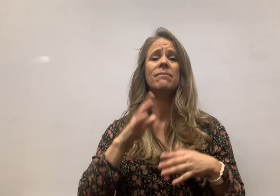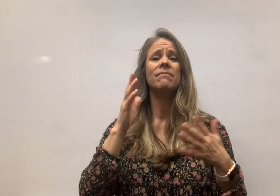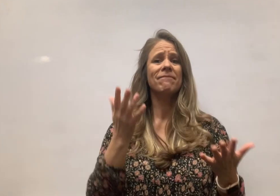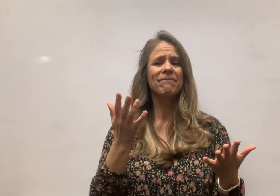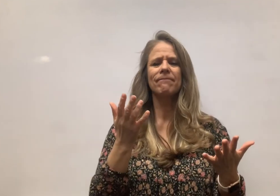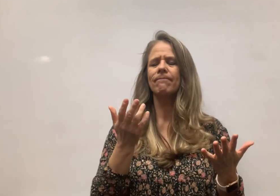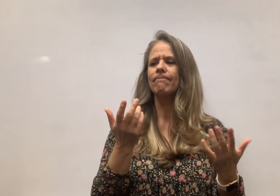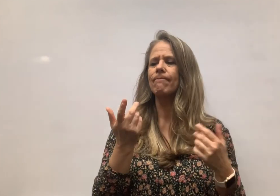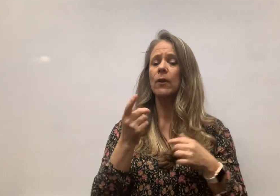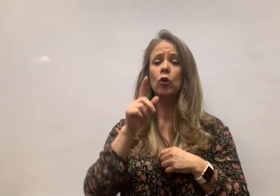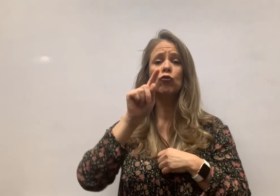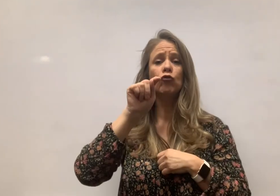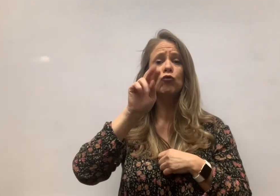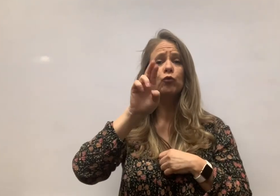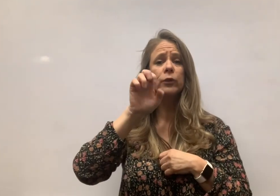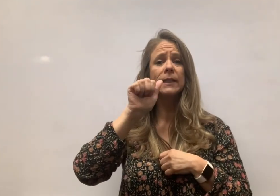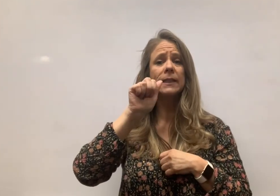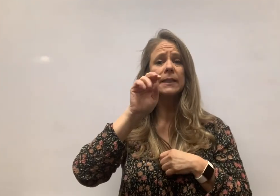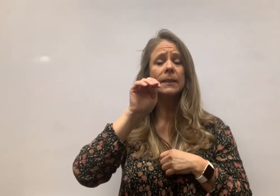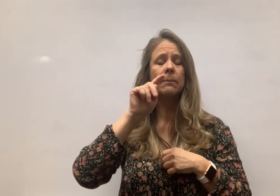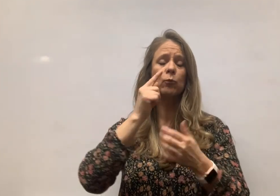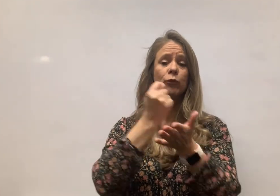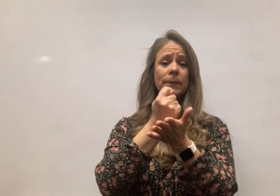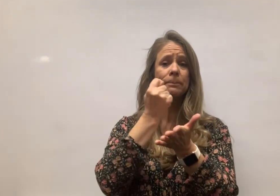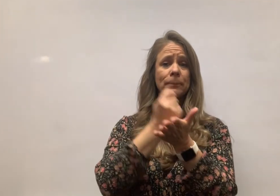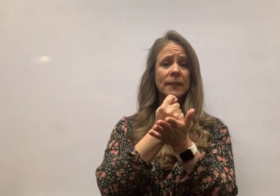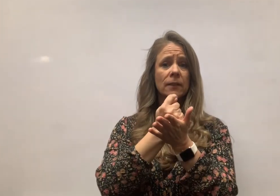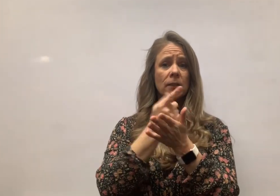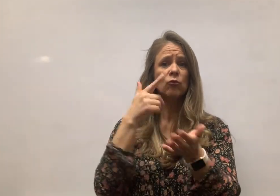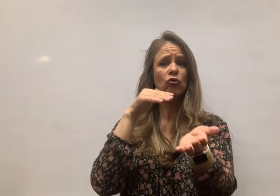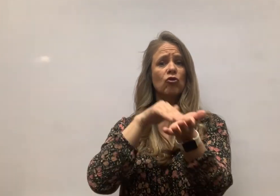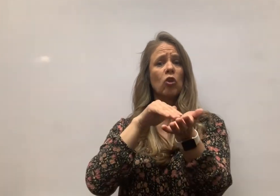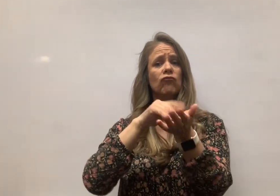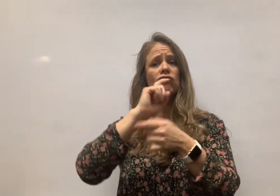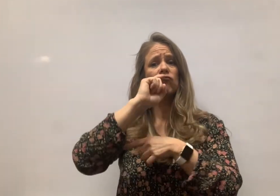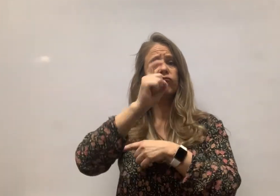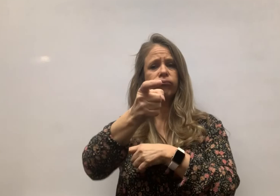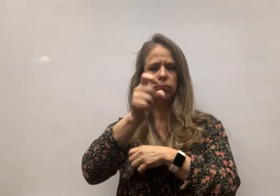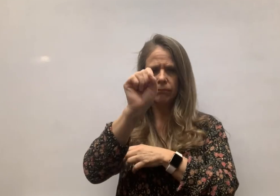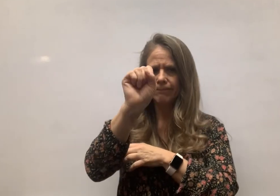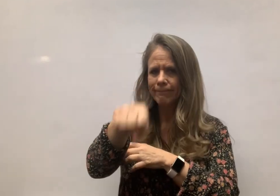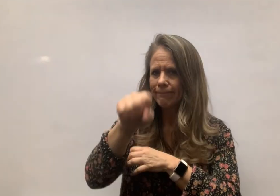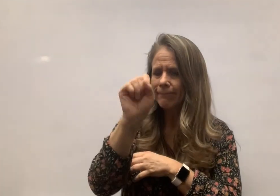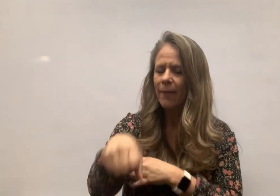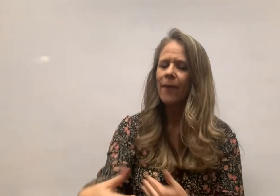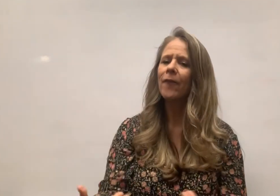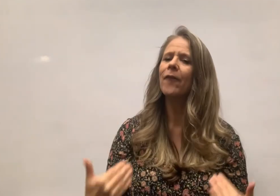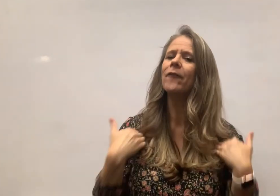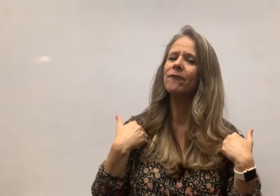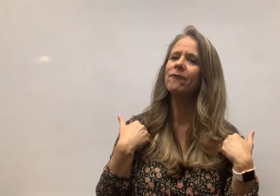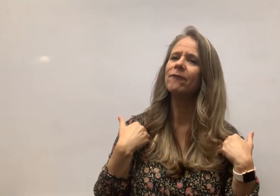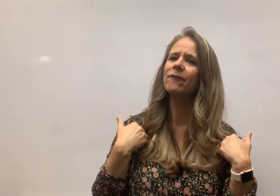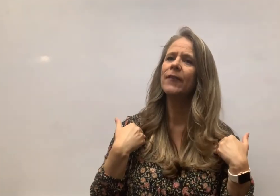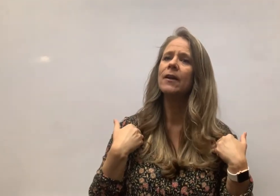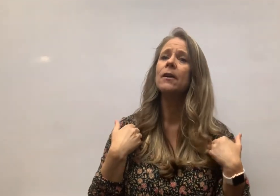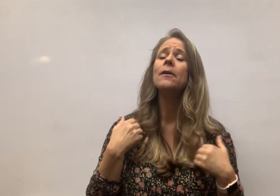Treatment or RX-the doctor may prescribe oral or injectable drugs.